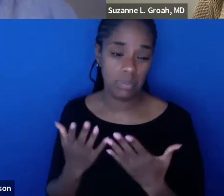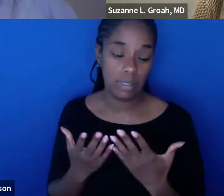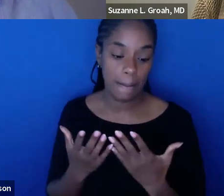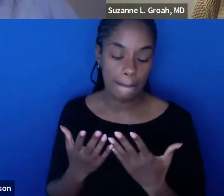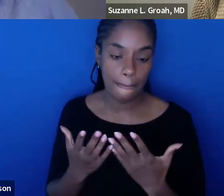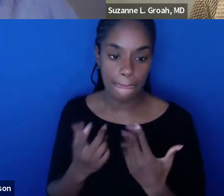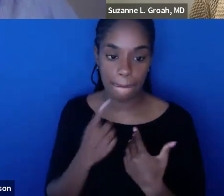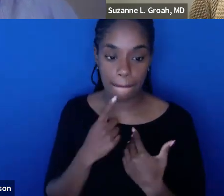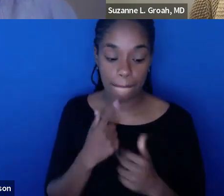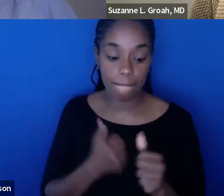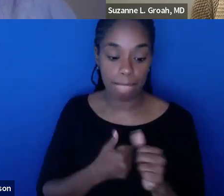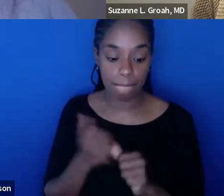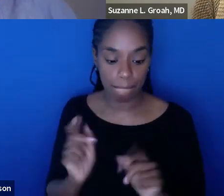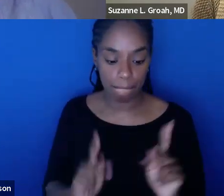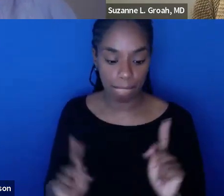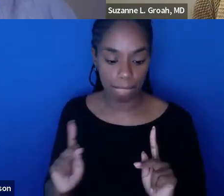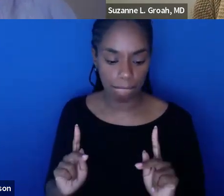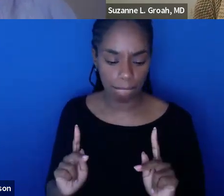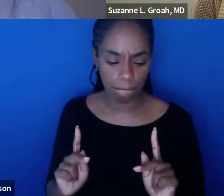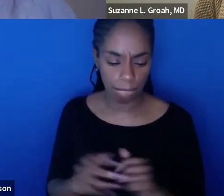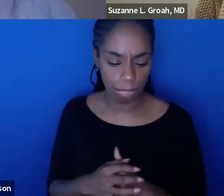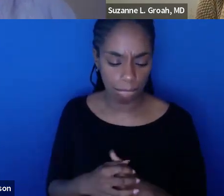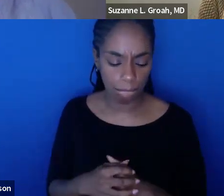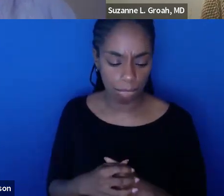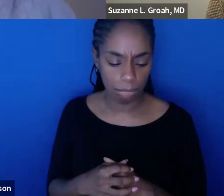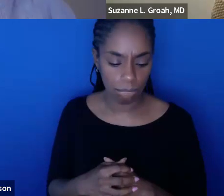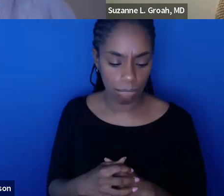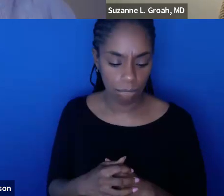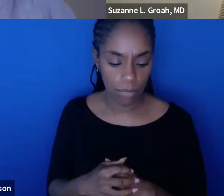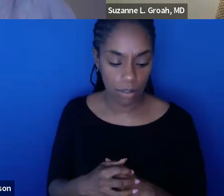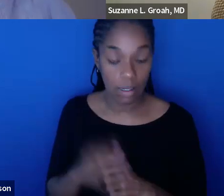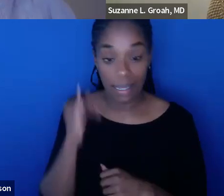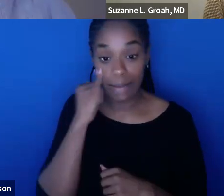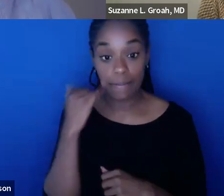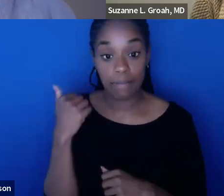majority of people who use any type of a catheter to manage their bladder, either